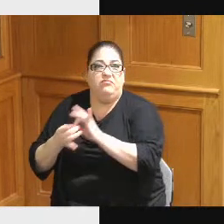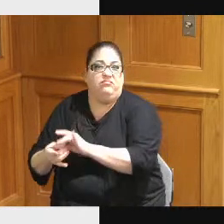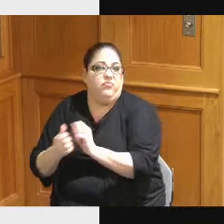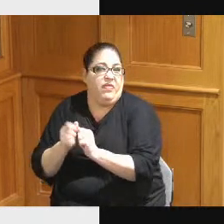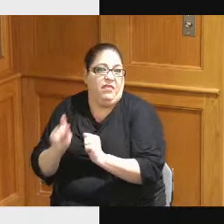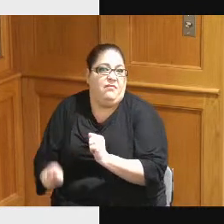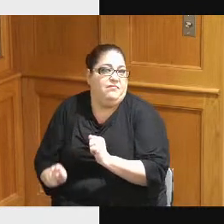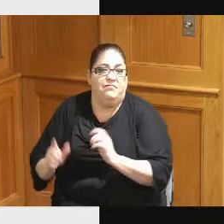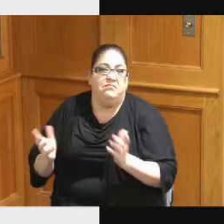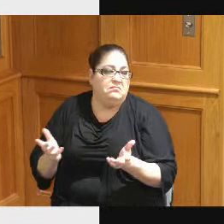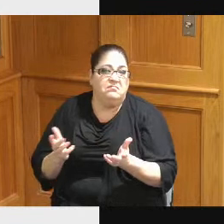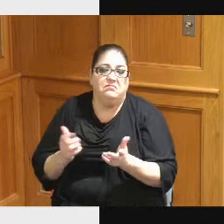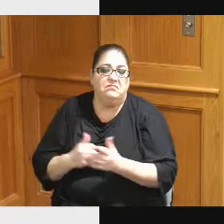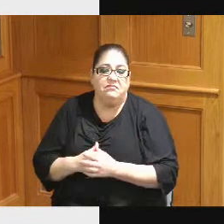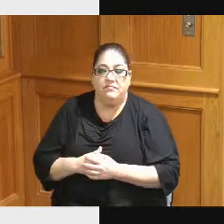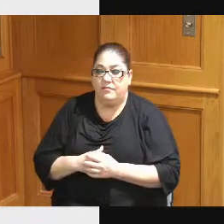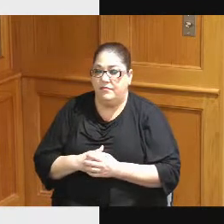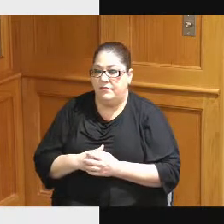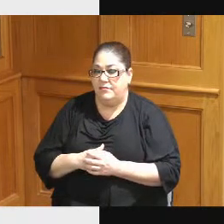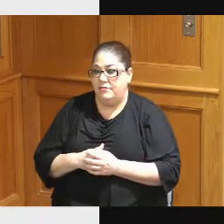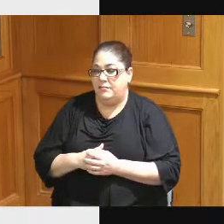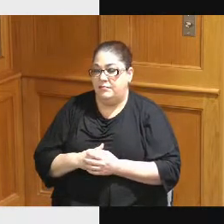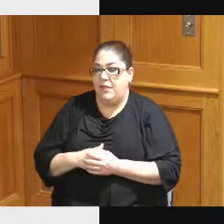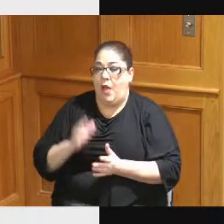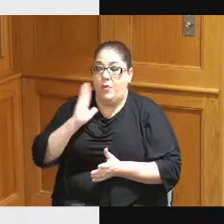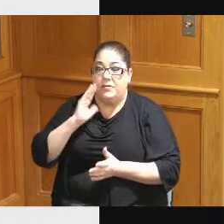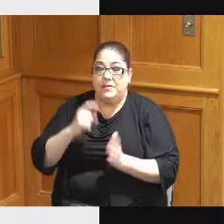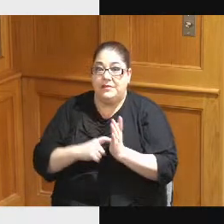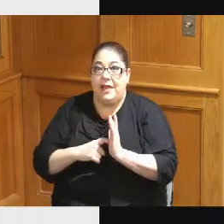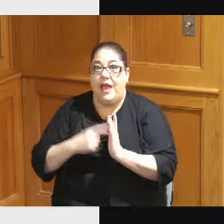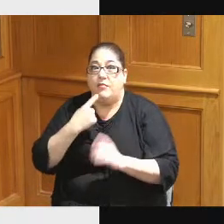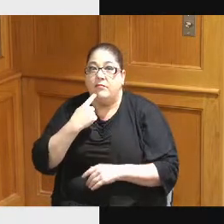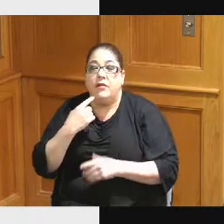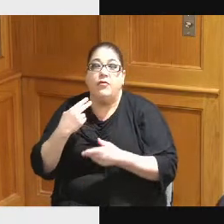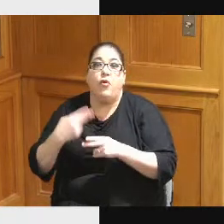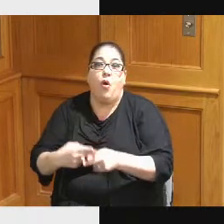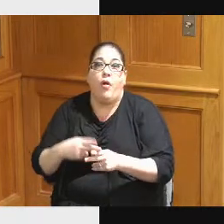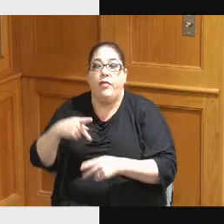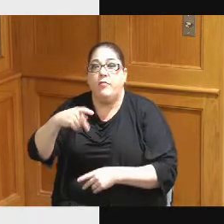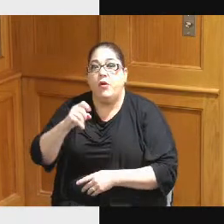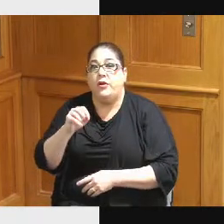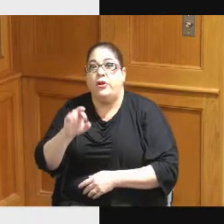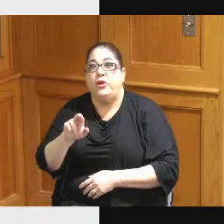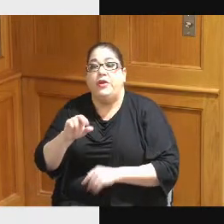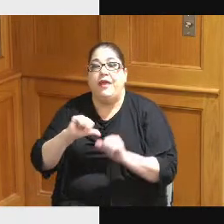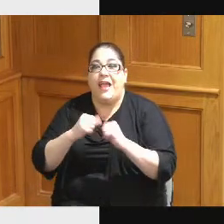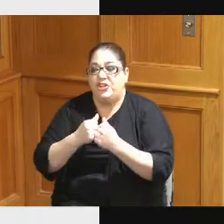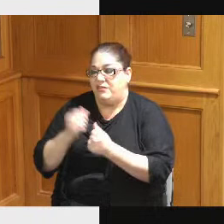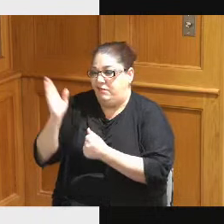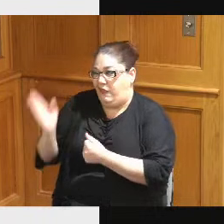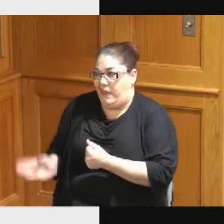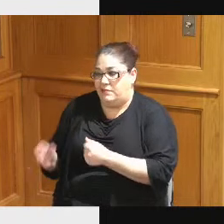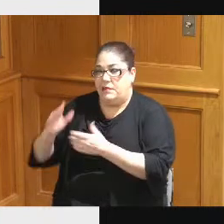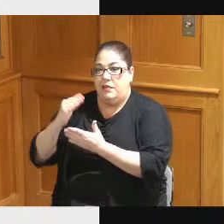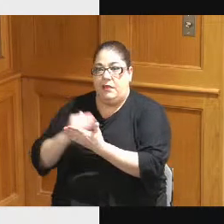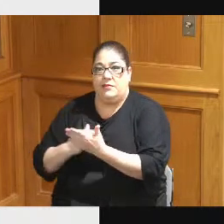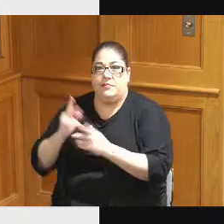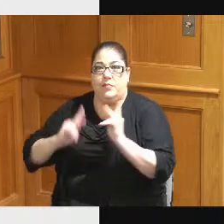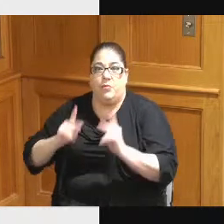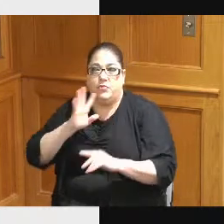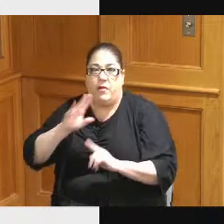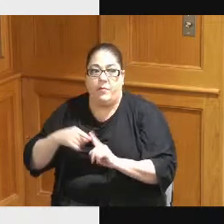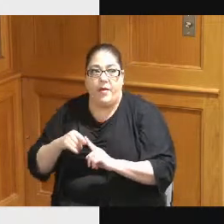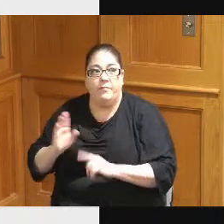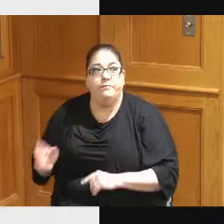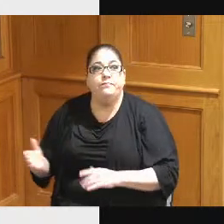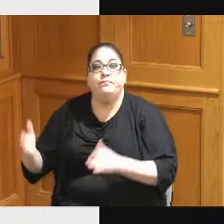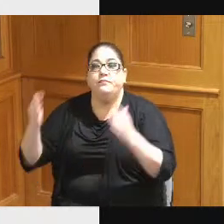them but I'll repeatedly say partner agencies this is who I'm referring to this slide is